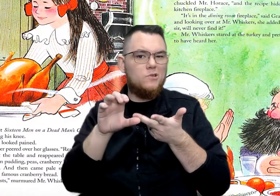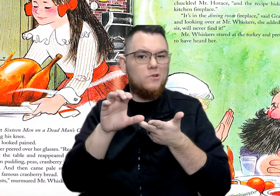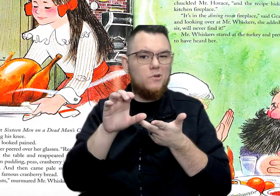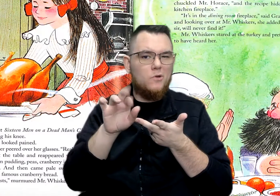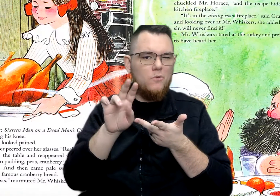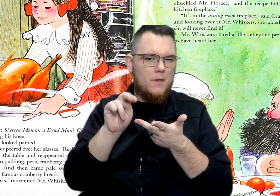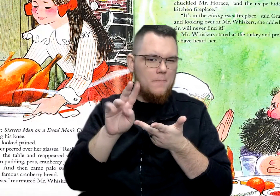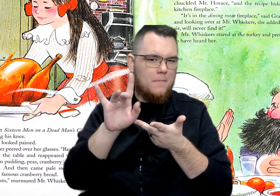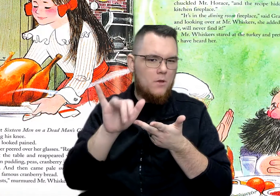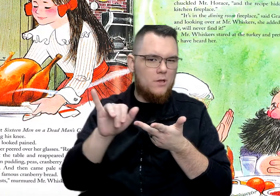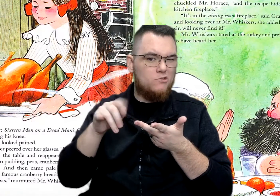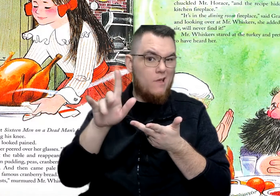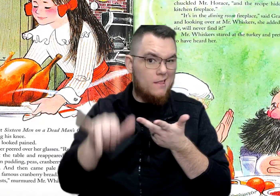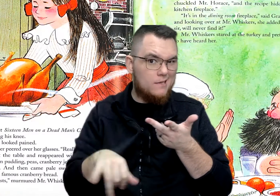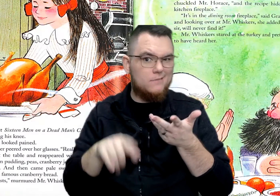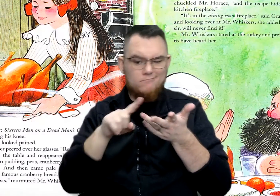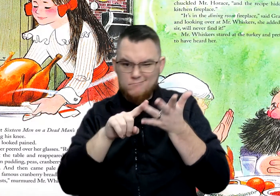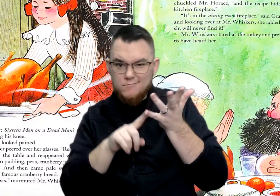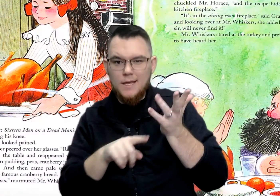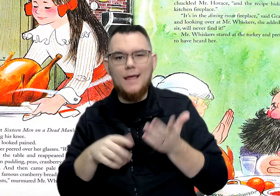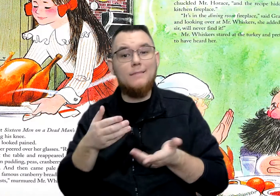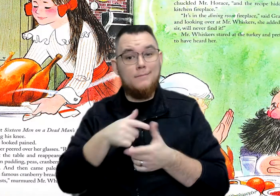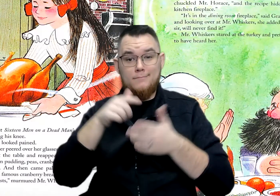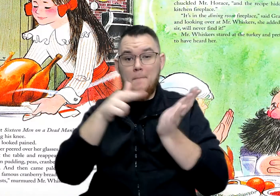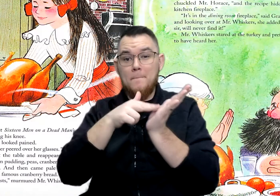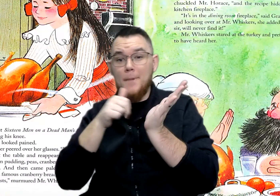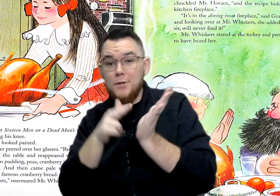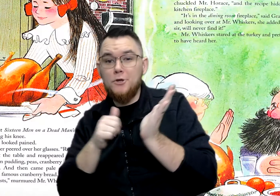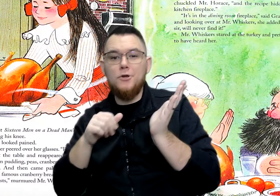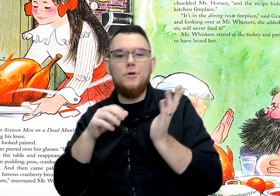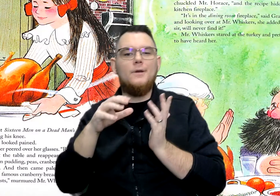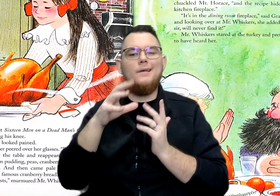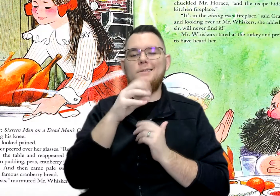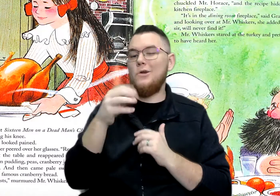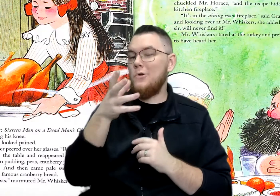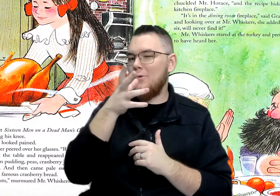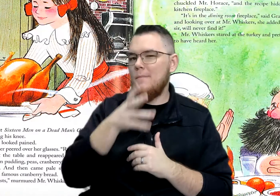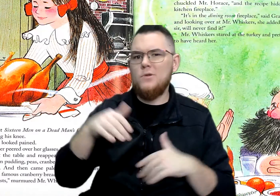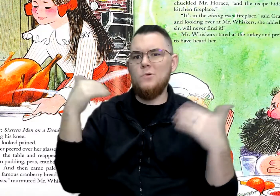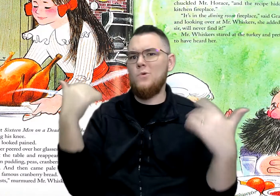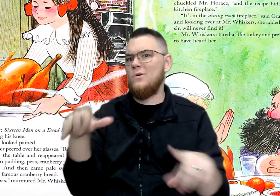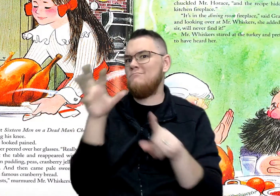And then came pale sweet butter and Grandmother’s famous cranberry bread.